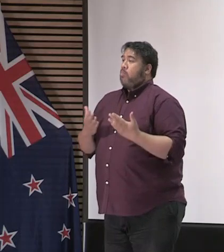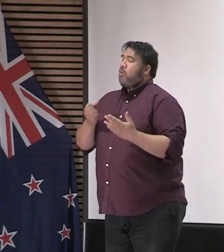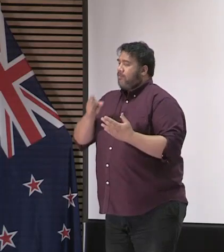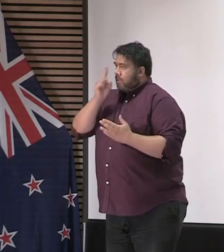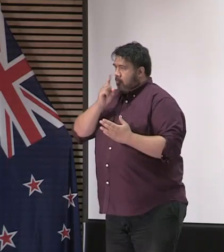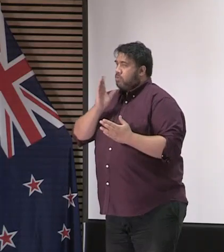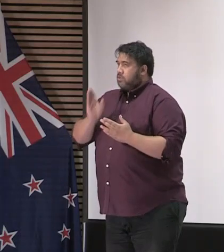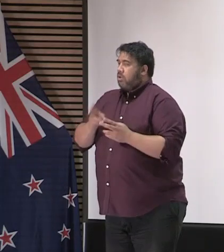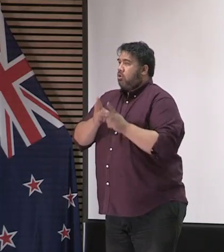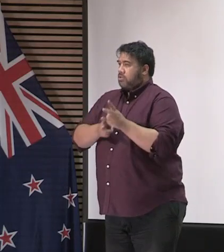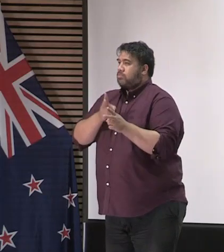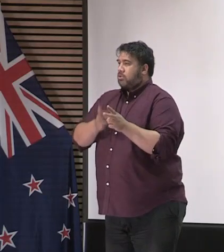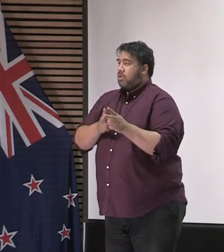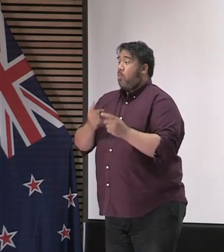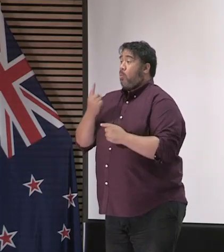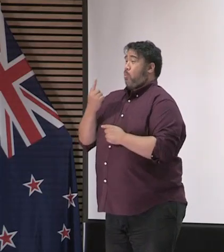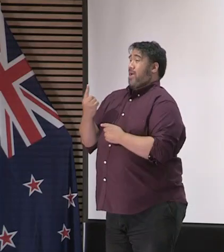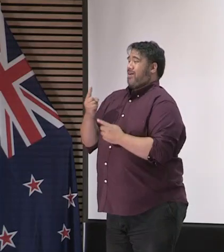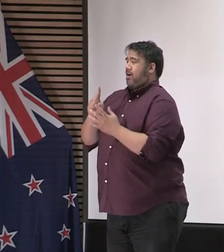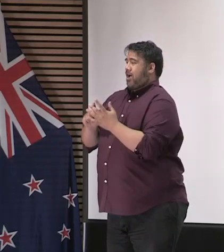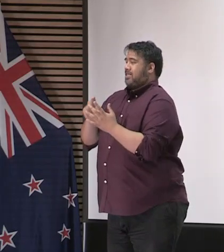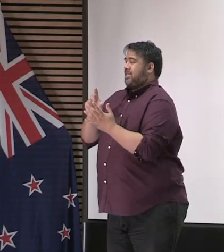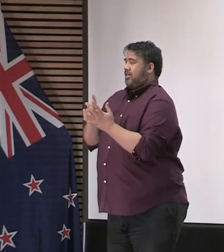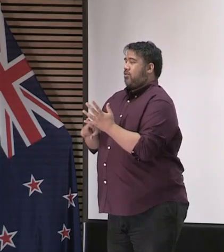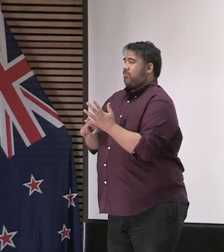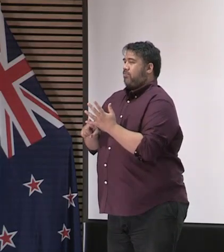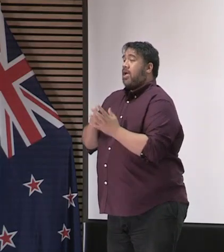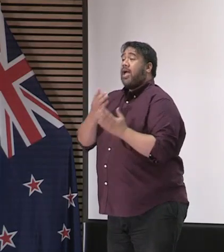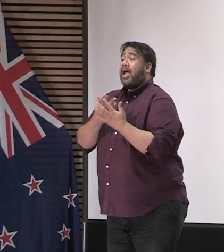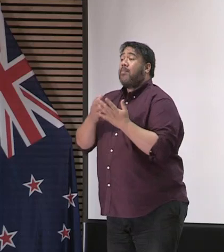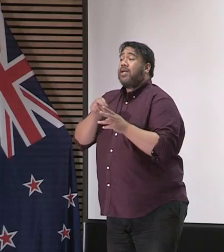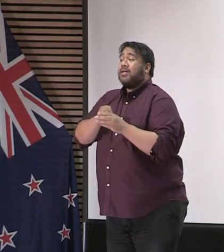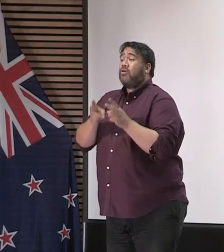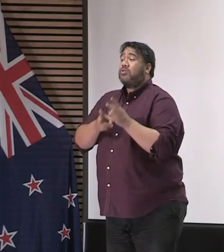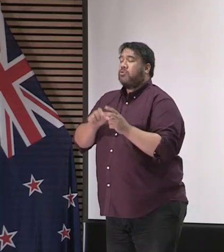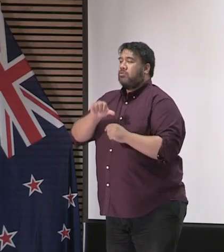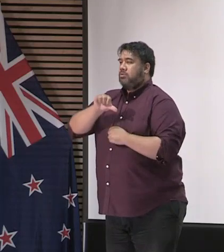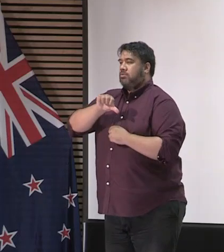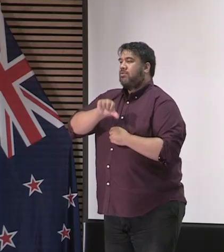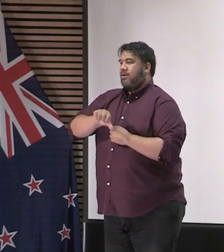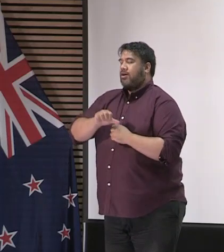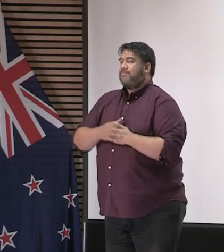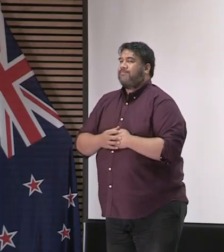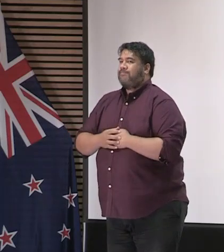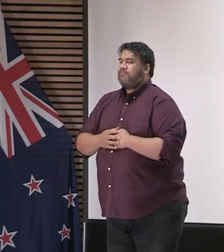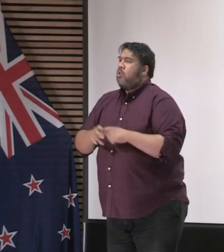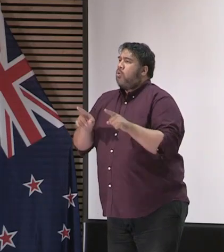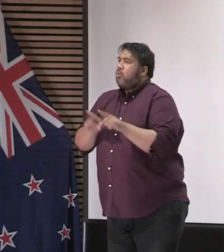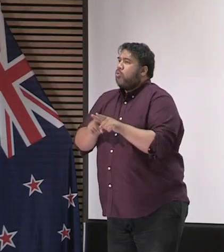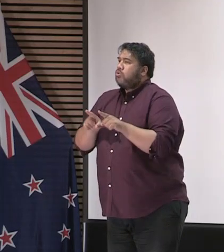country, and that includes one person in ICU in Middlemoore